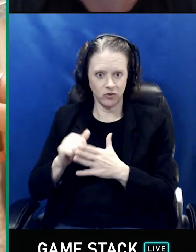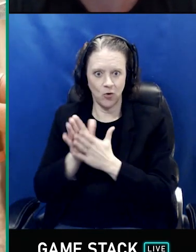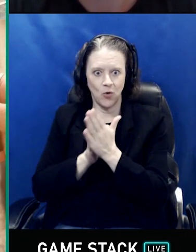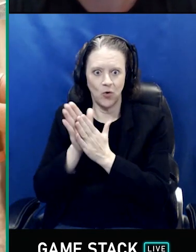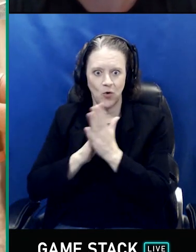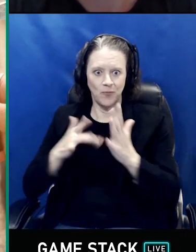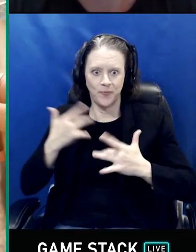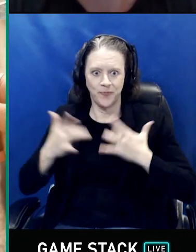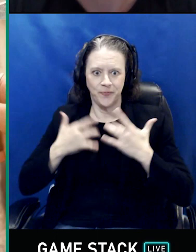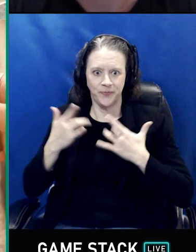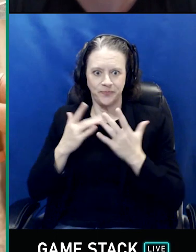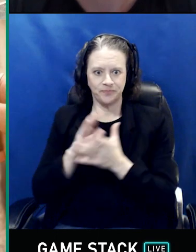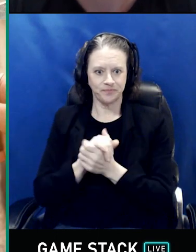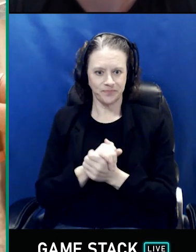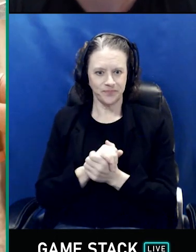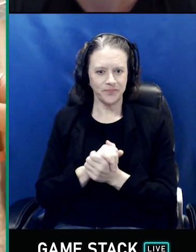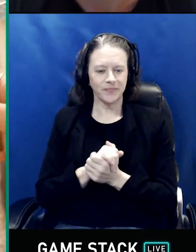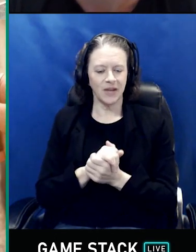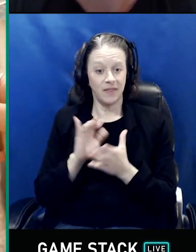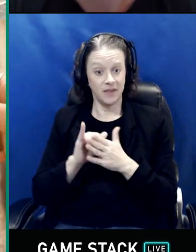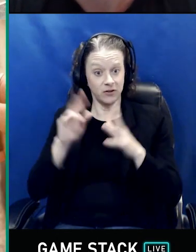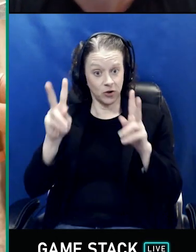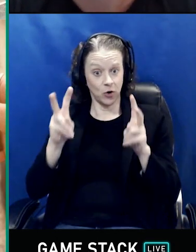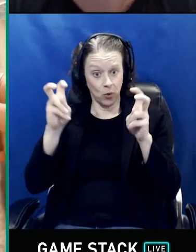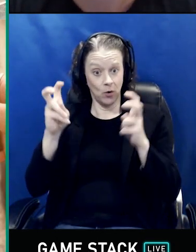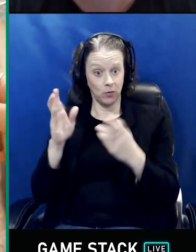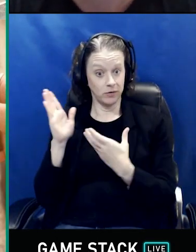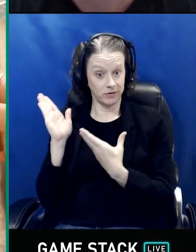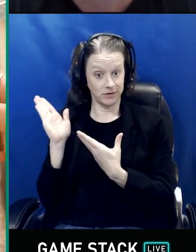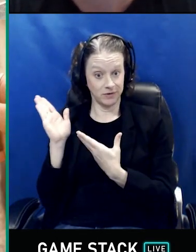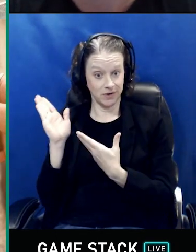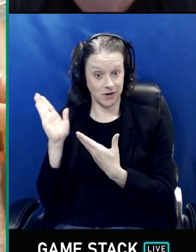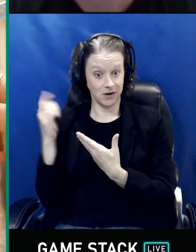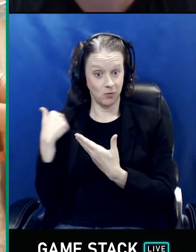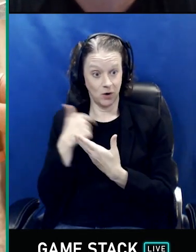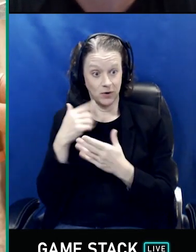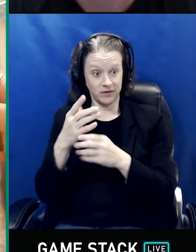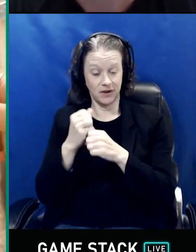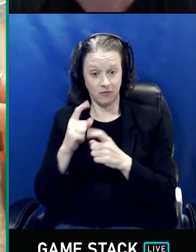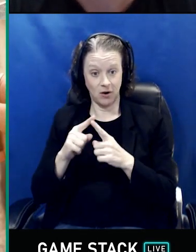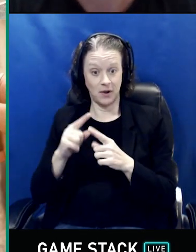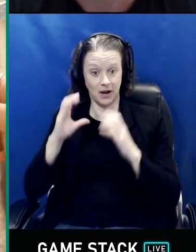This quote that we received from a customer is exactly the vision we are working to accomplish.